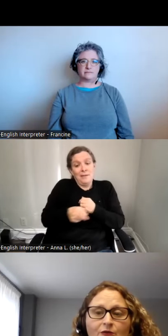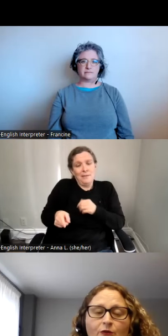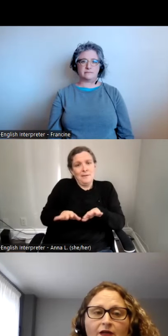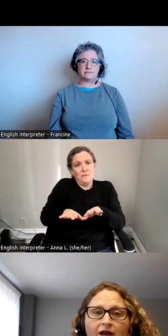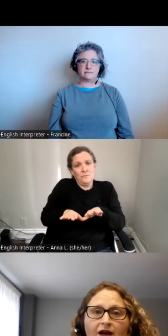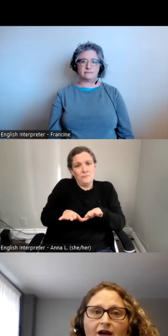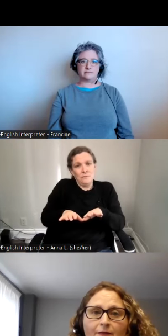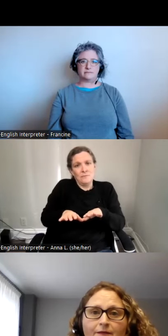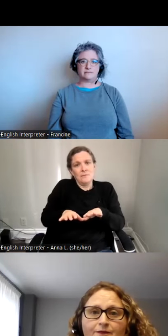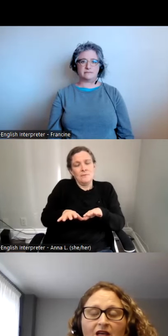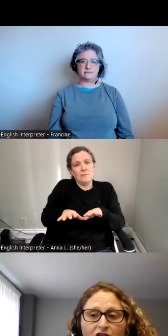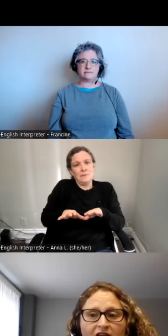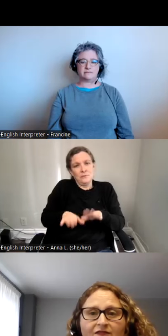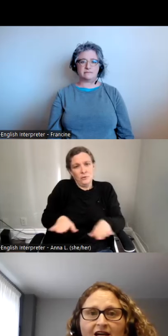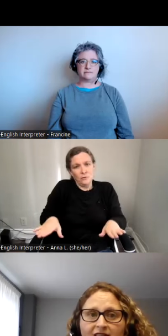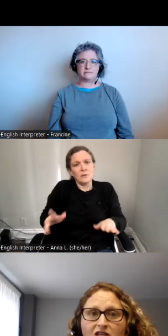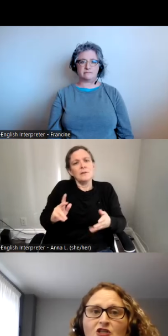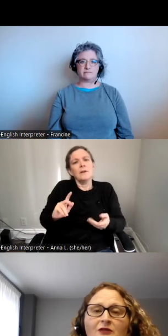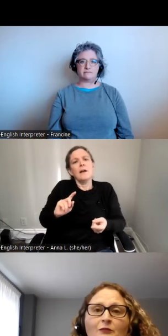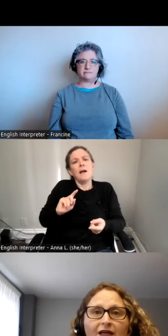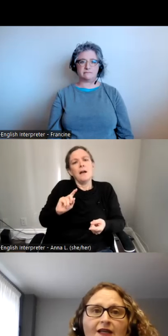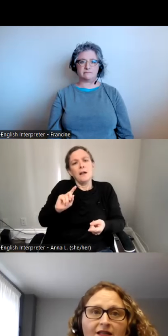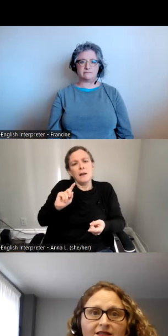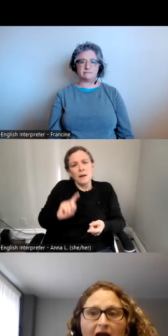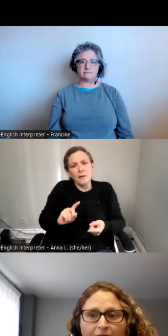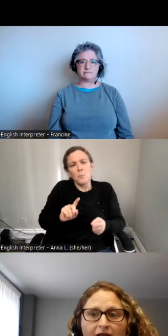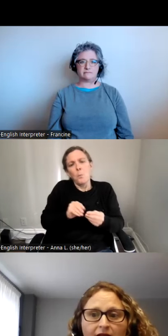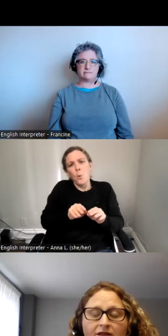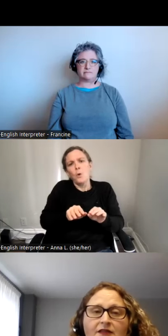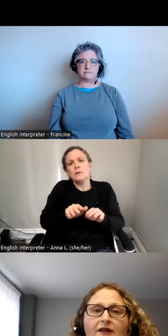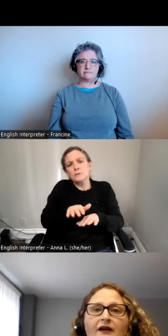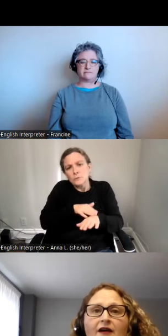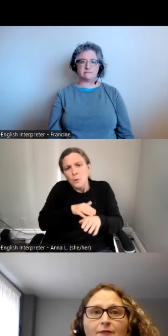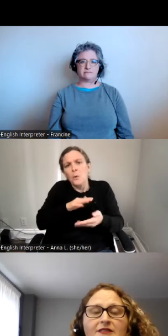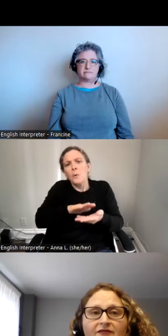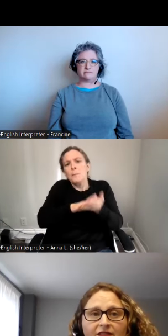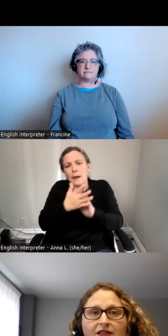all of the